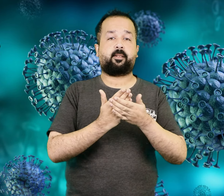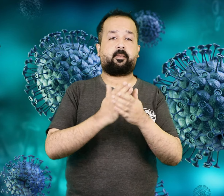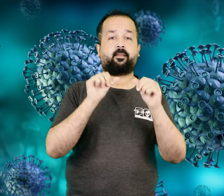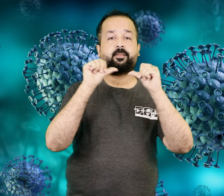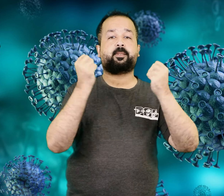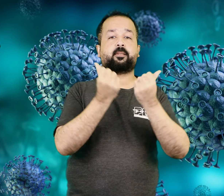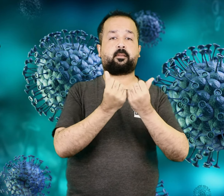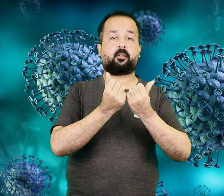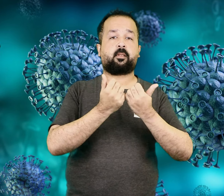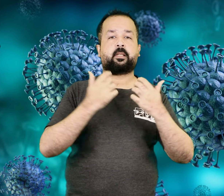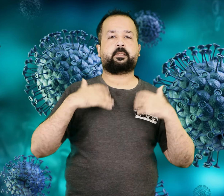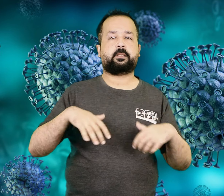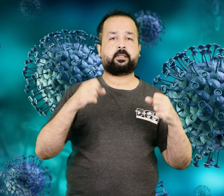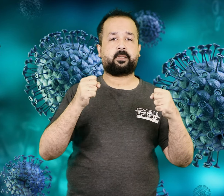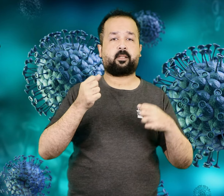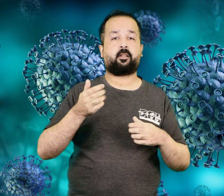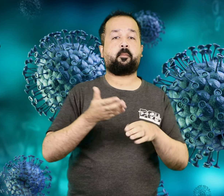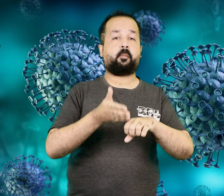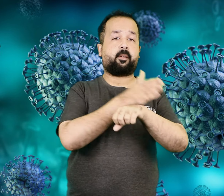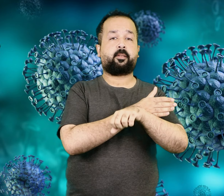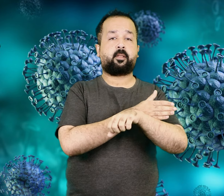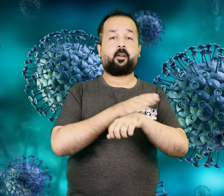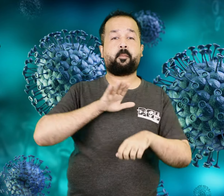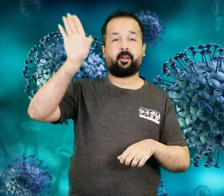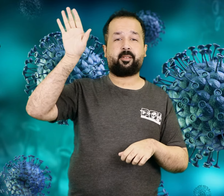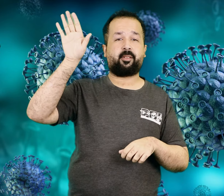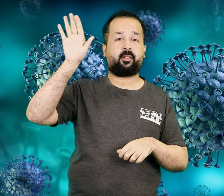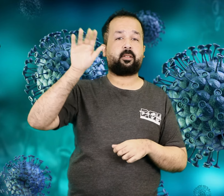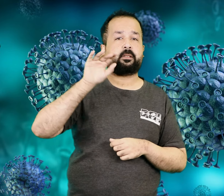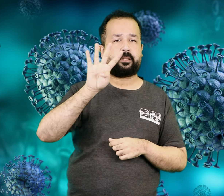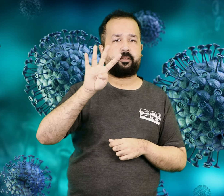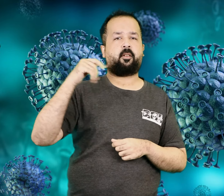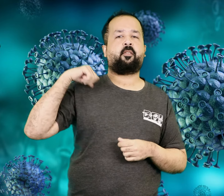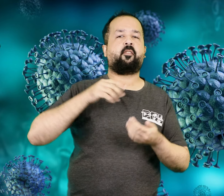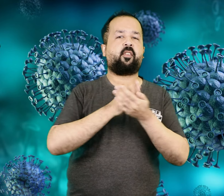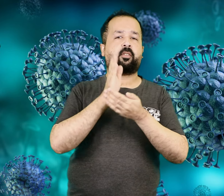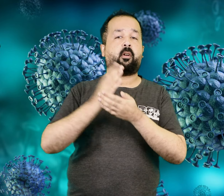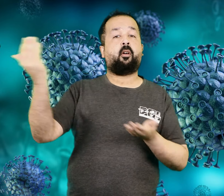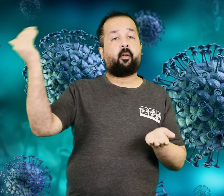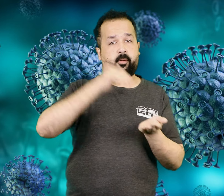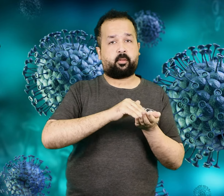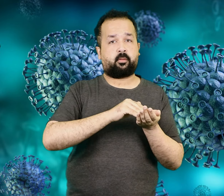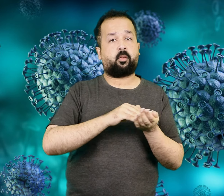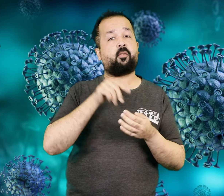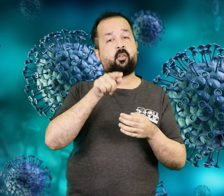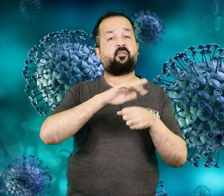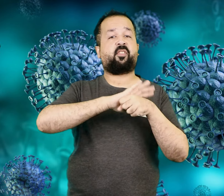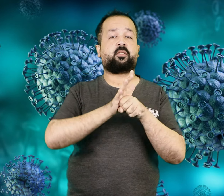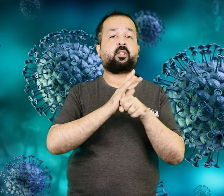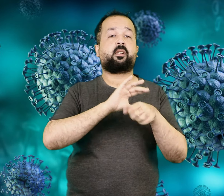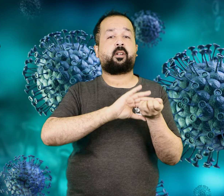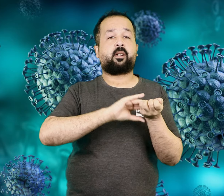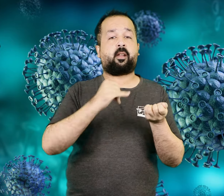A spokesman for the health department stated that earlier, four international travelers had been diagnosed with coronavirus.